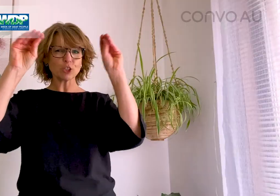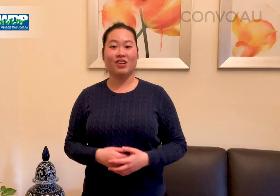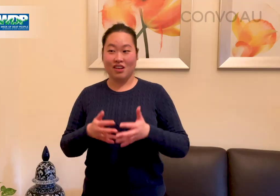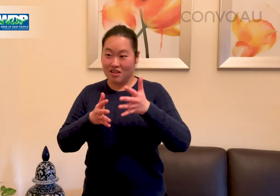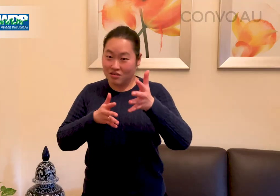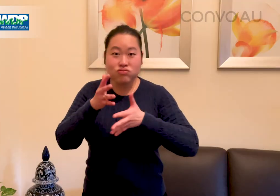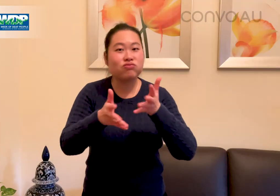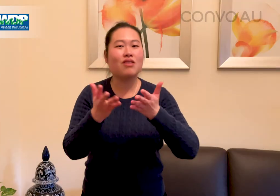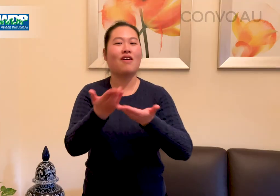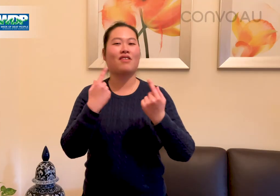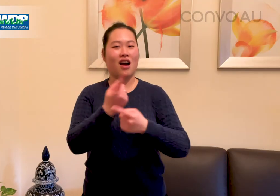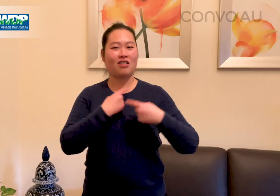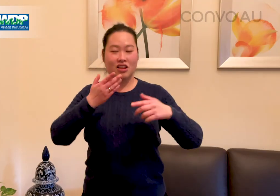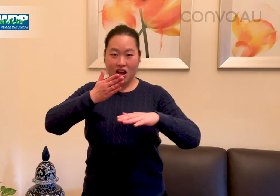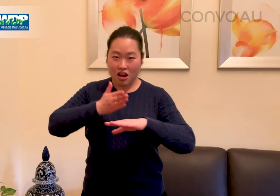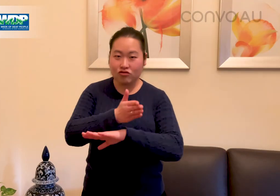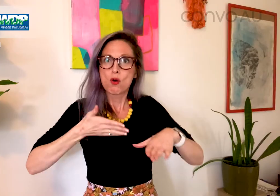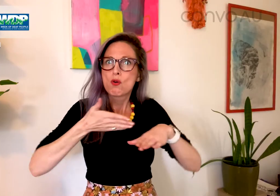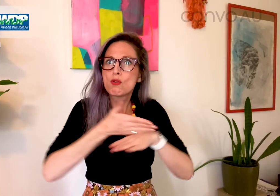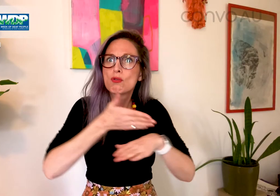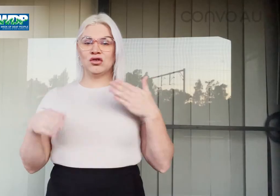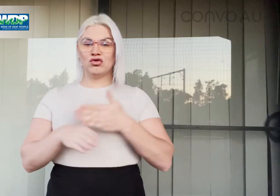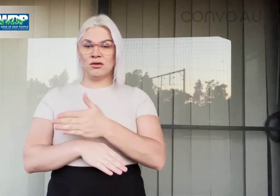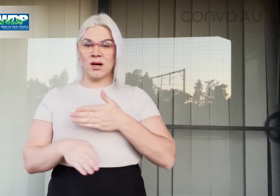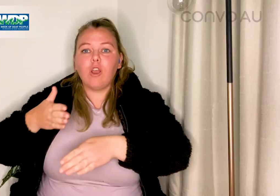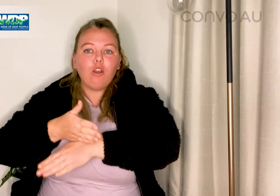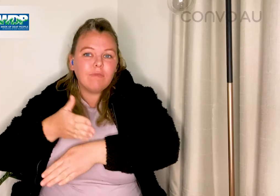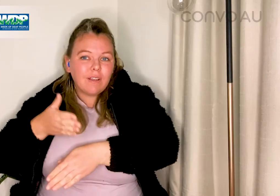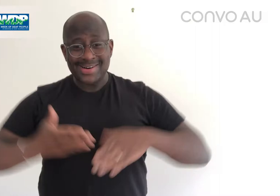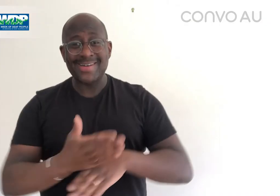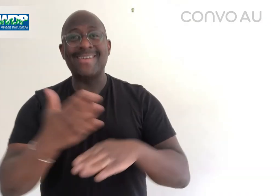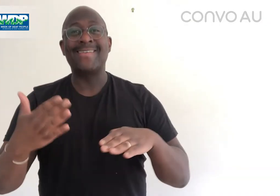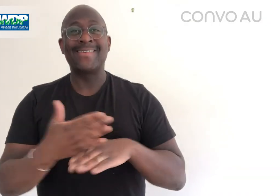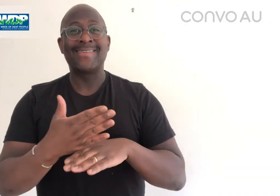To sign gives us our career.